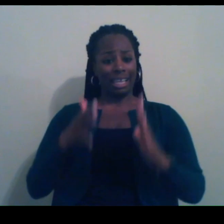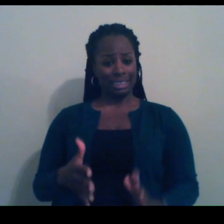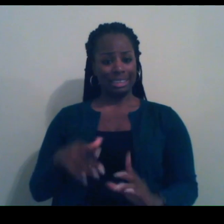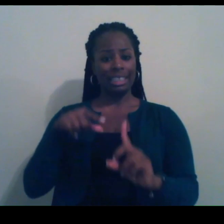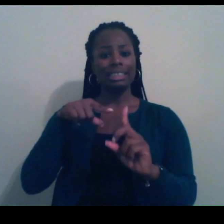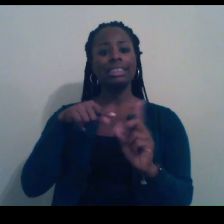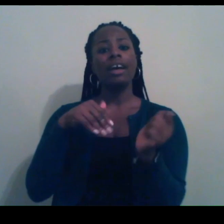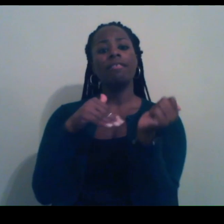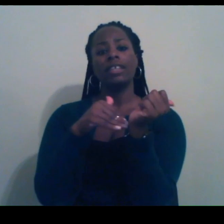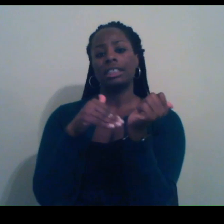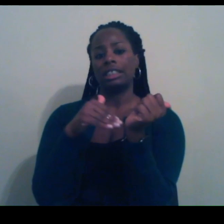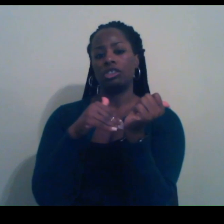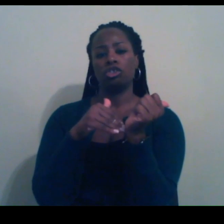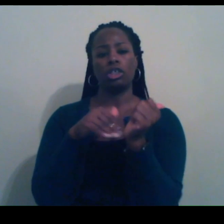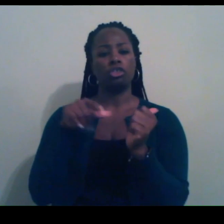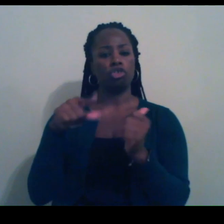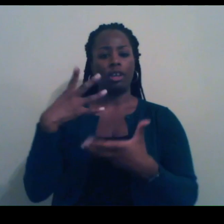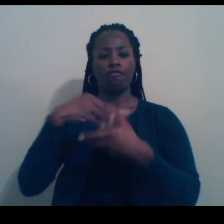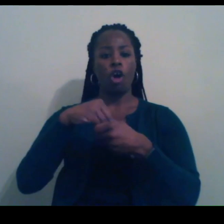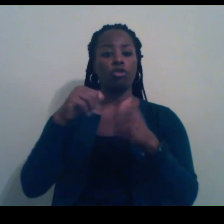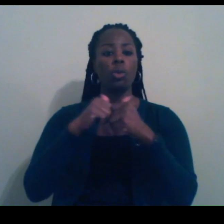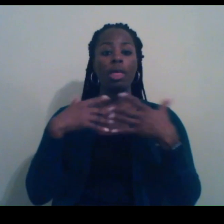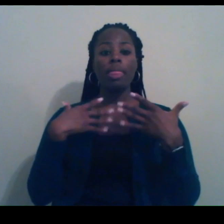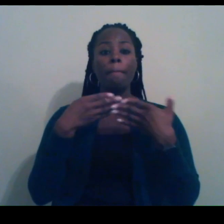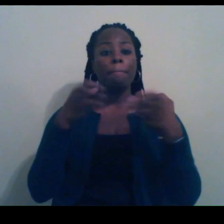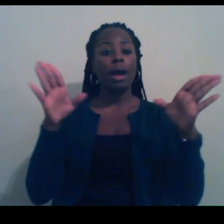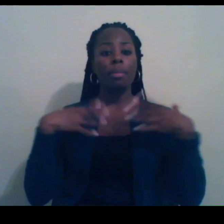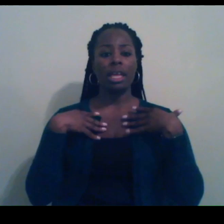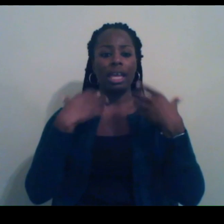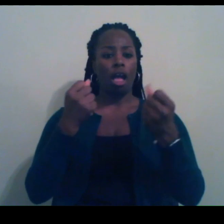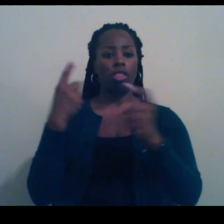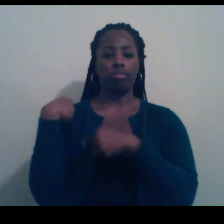decades of public health expertise including virulent diseases vaccines and